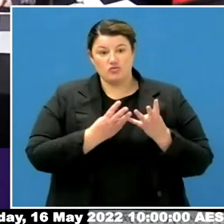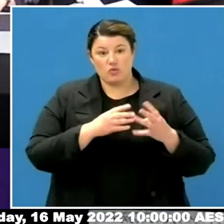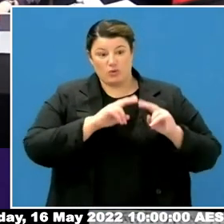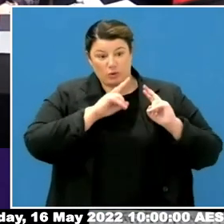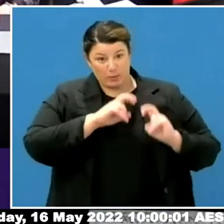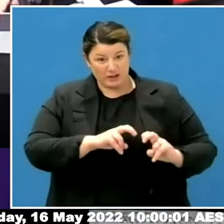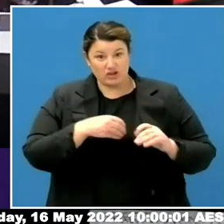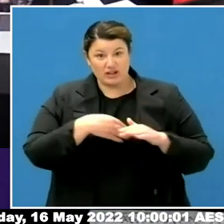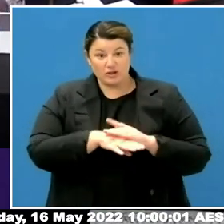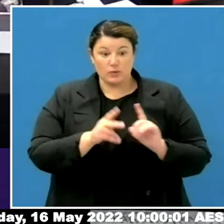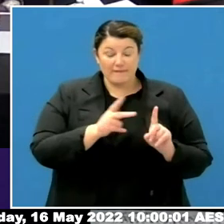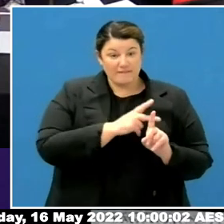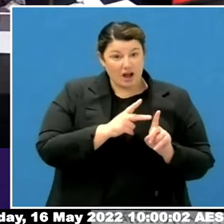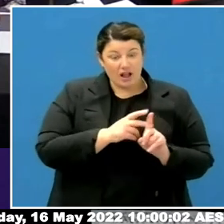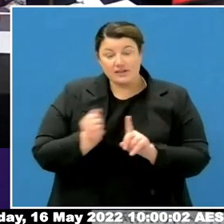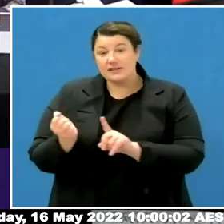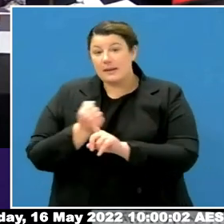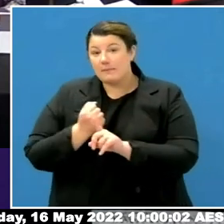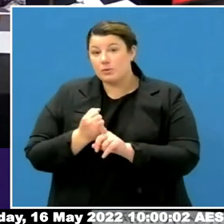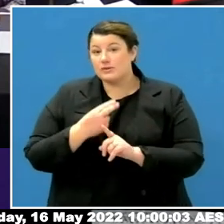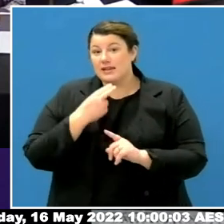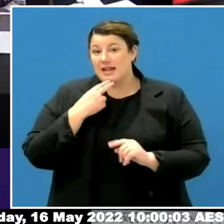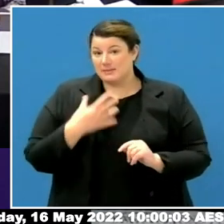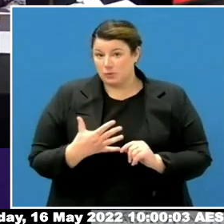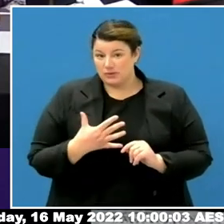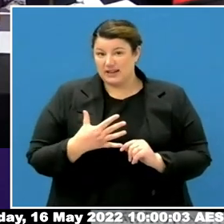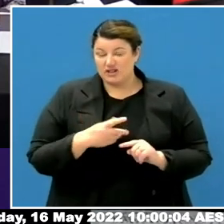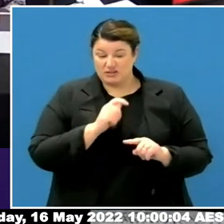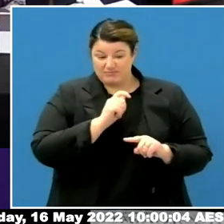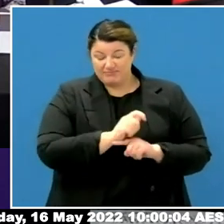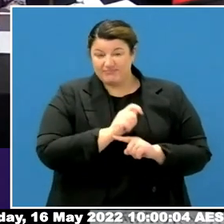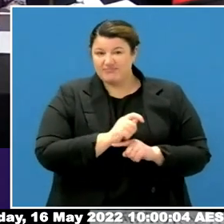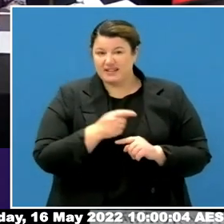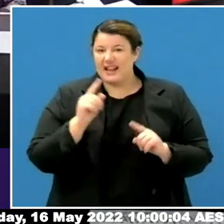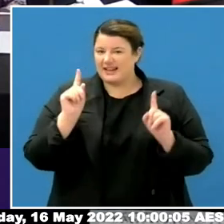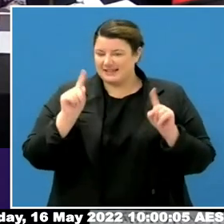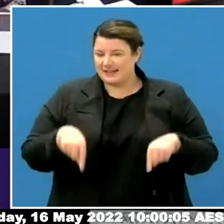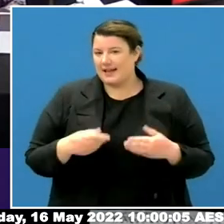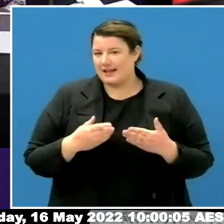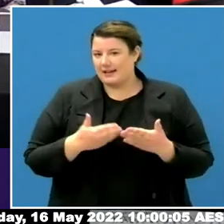Exploitation of People with Disability is now in session. Good morning everybody.